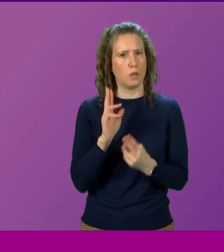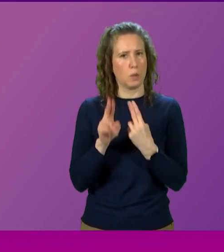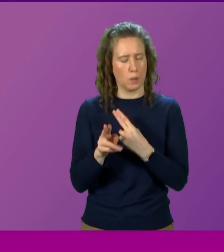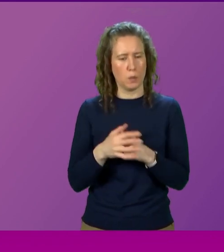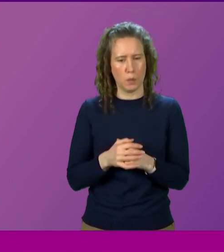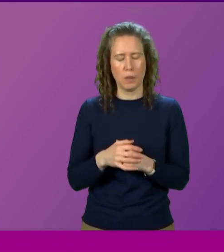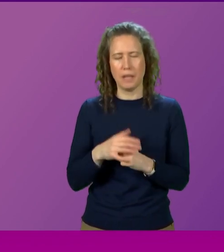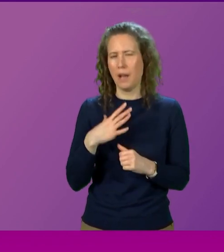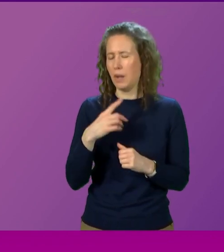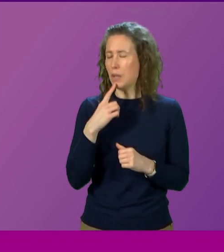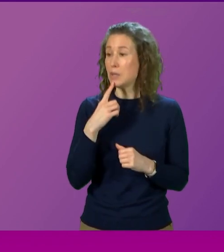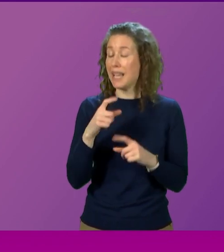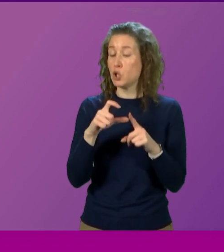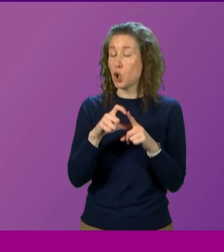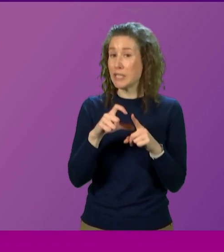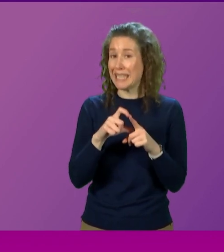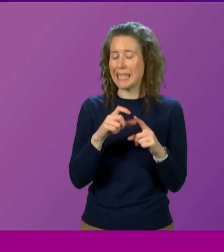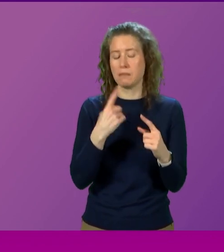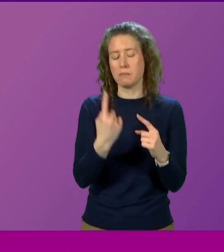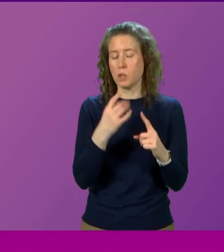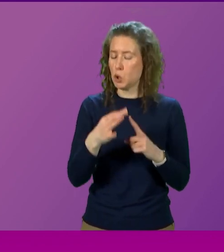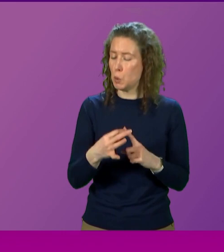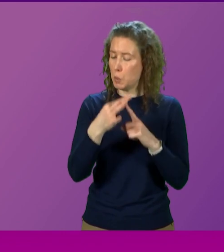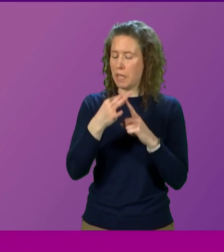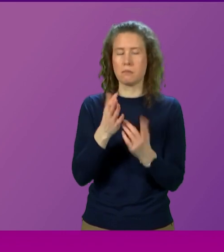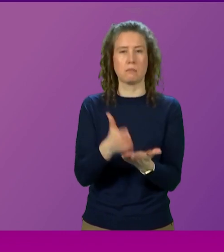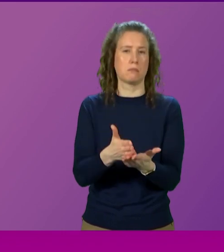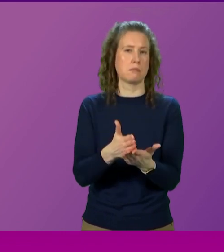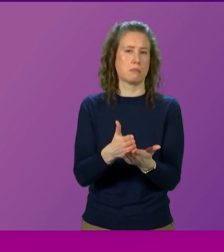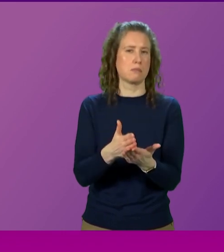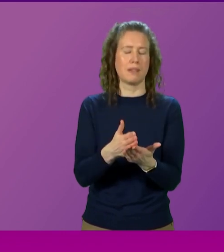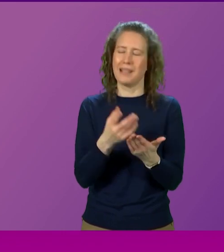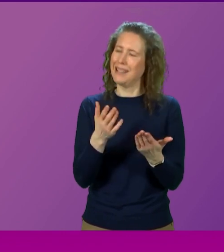To say that Doddie Weir was a unique individual certainly undersells him.